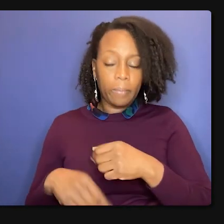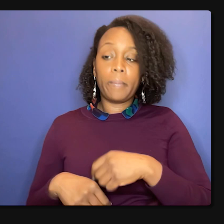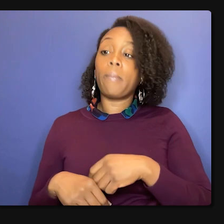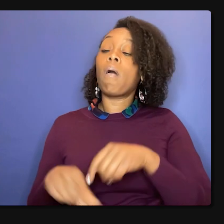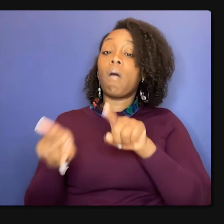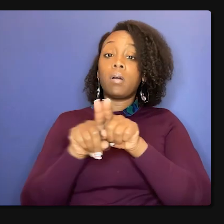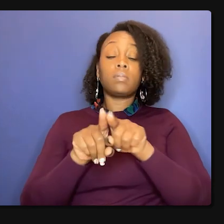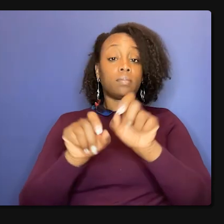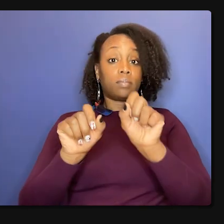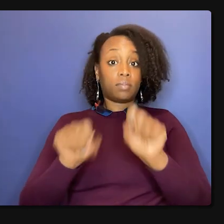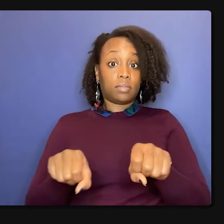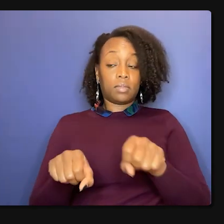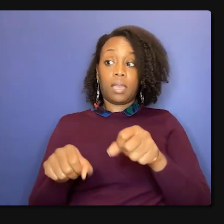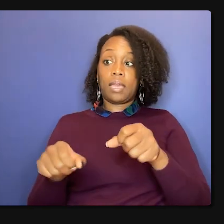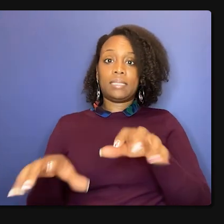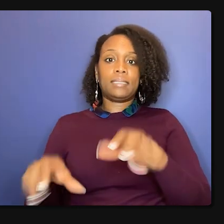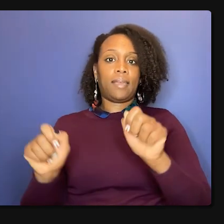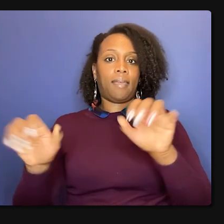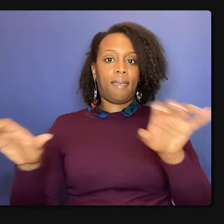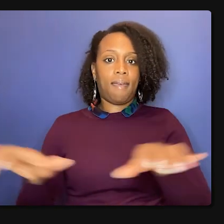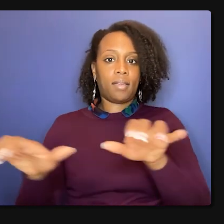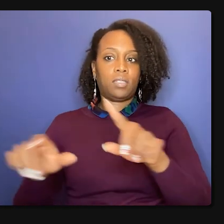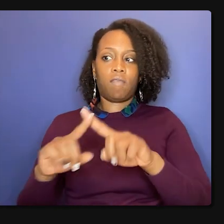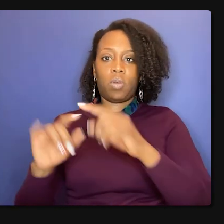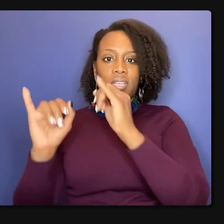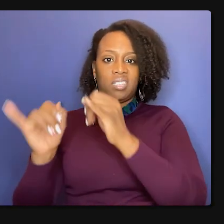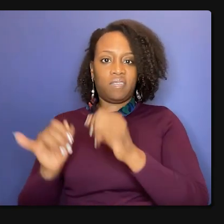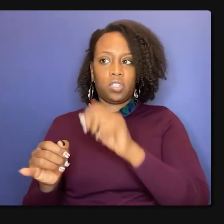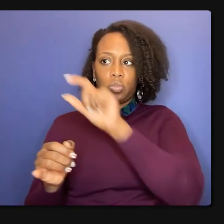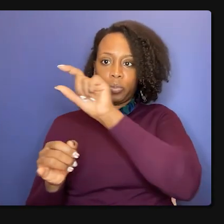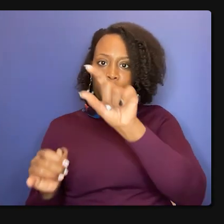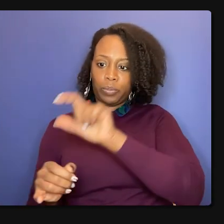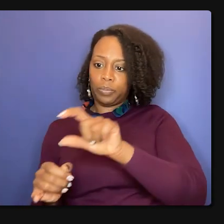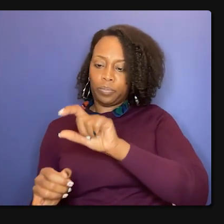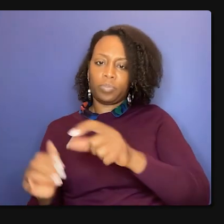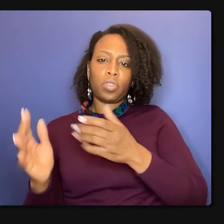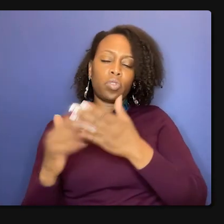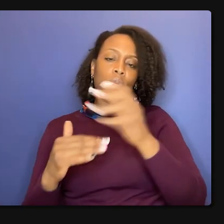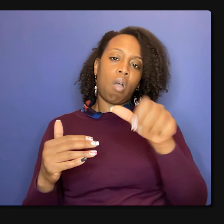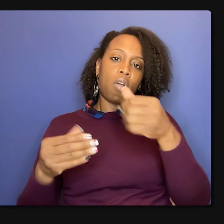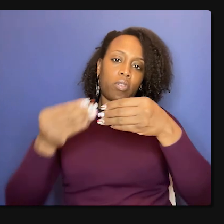And then you have the ability to take action on individual consoles through a menu.